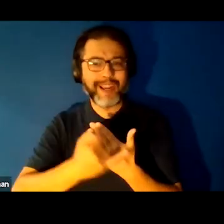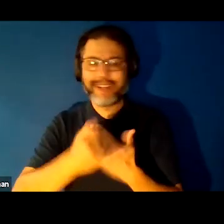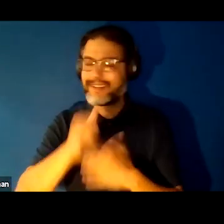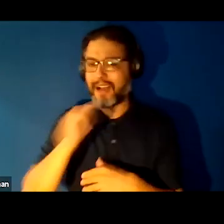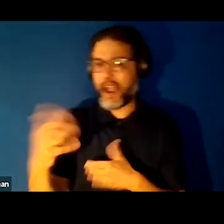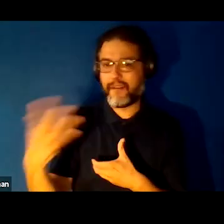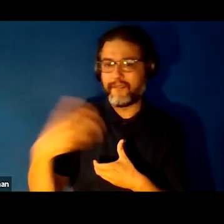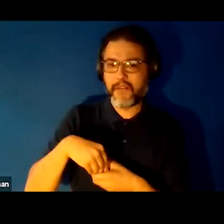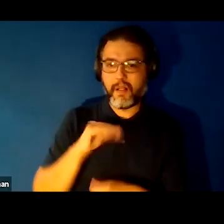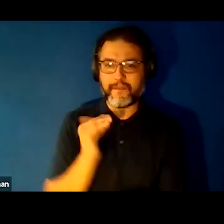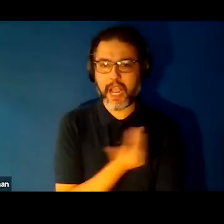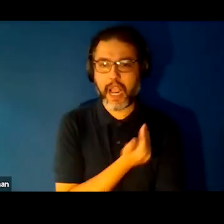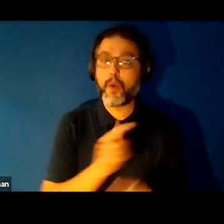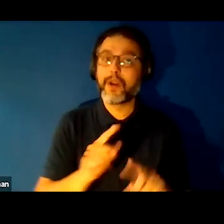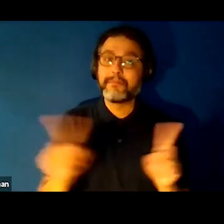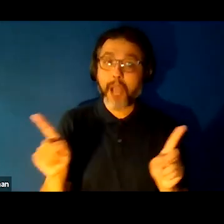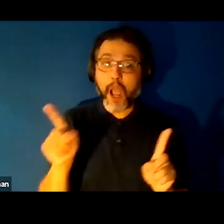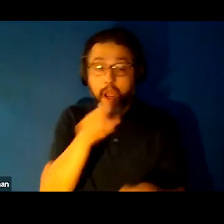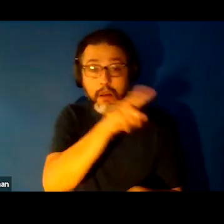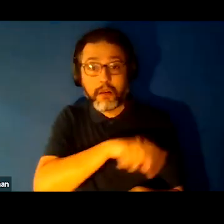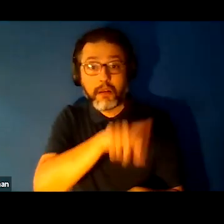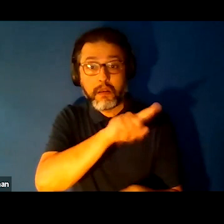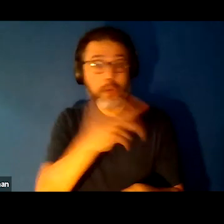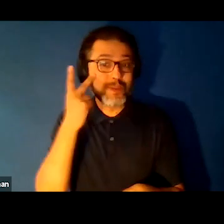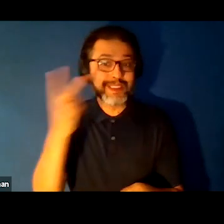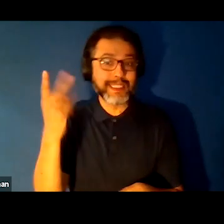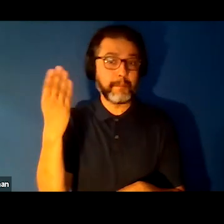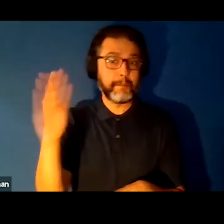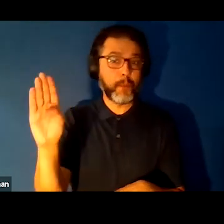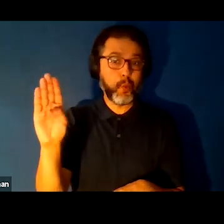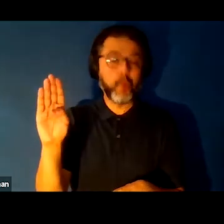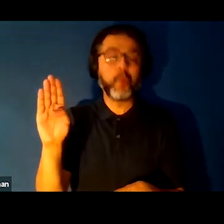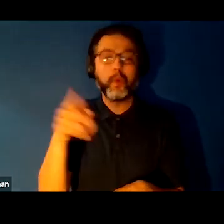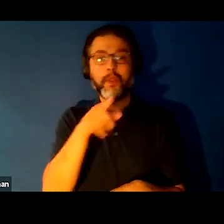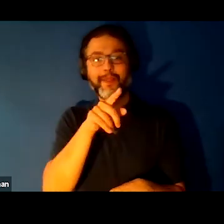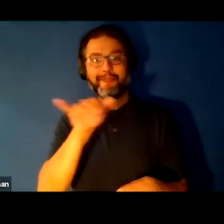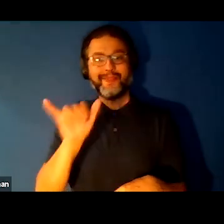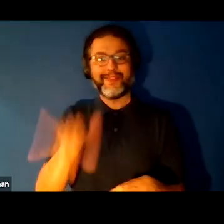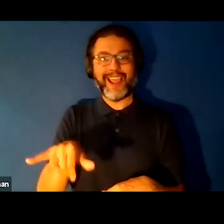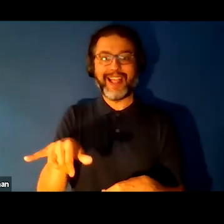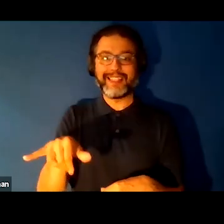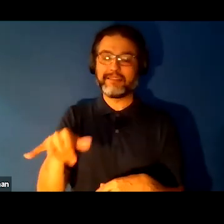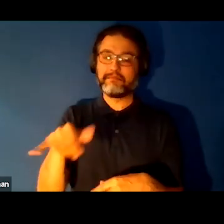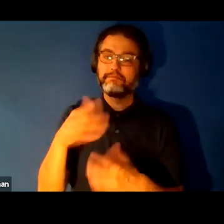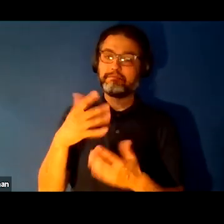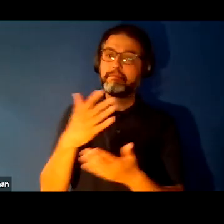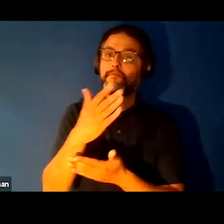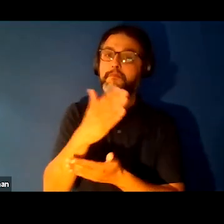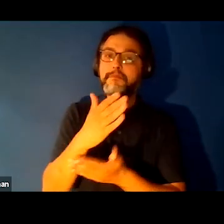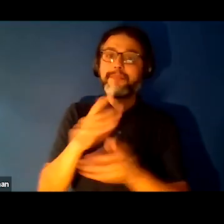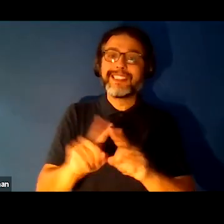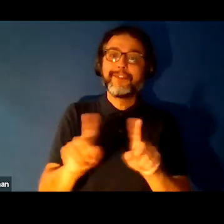But, these are the elements of the overall '12-'22 Master Plan that had been implemented.